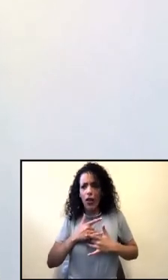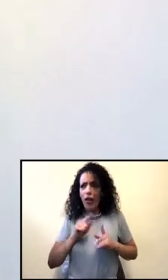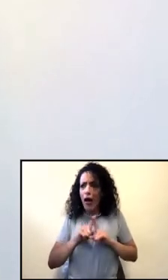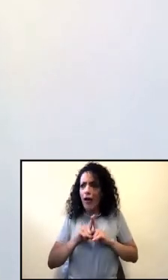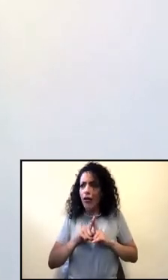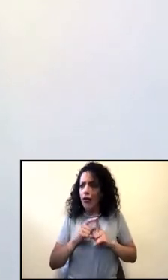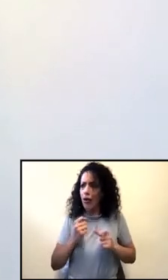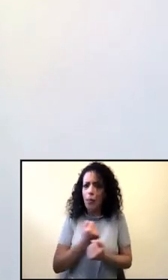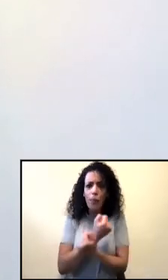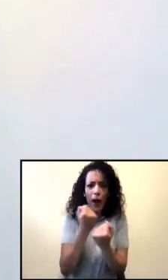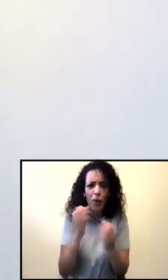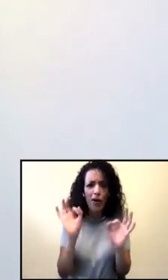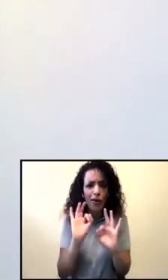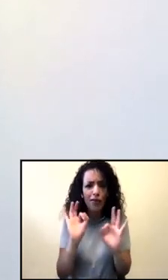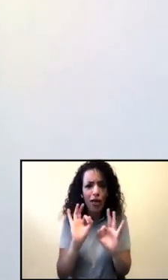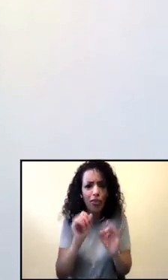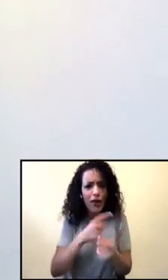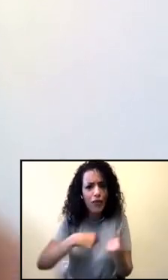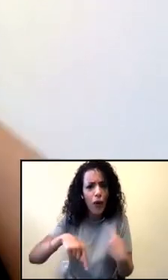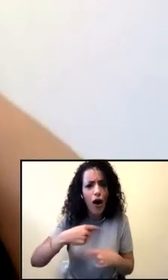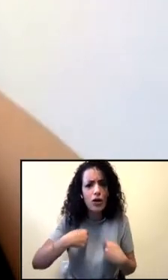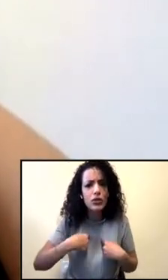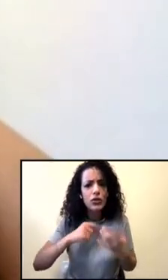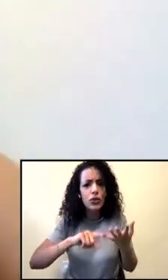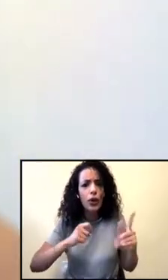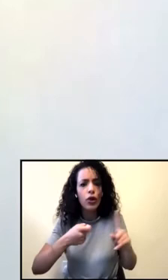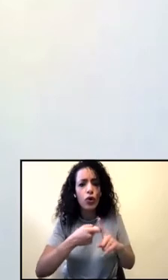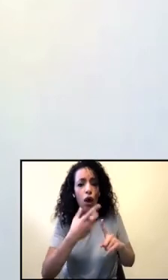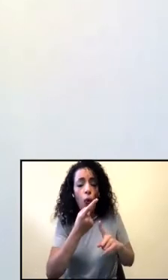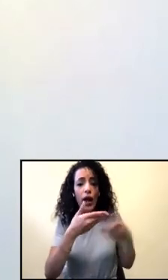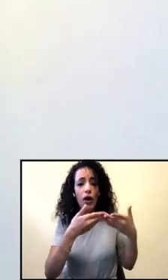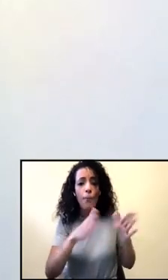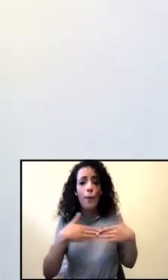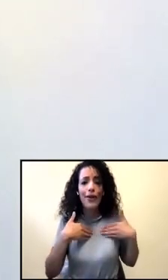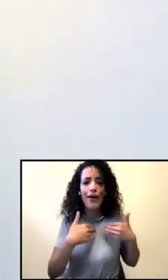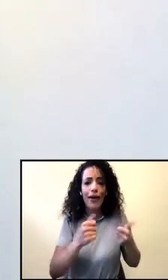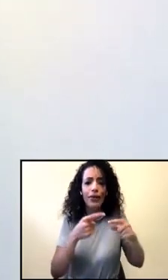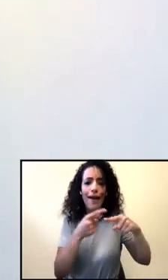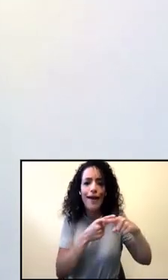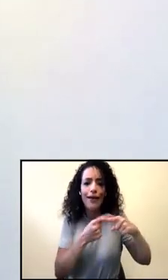And in the UK we had, for example, a Public Health England report last year that was supposed to